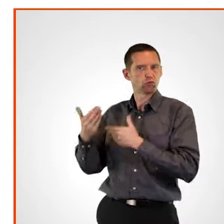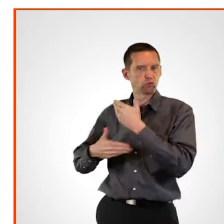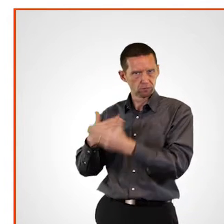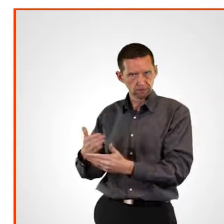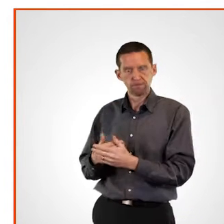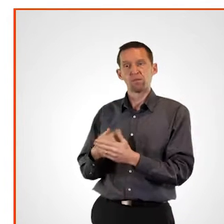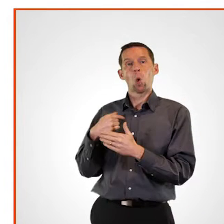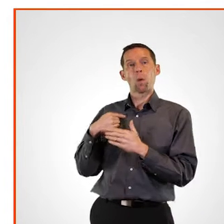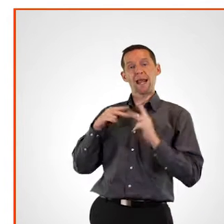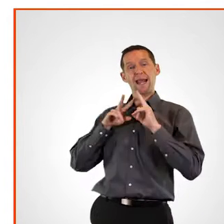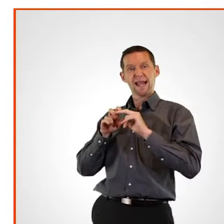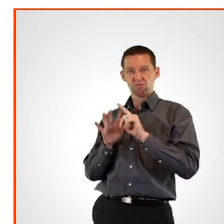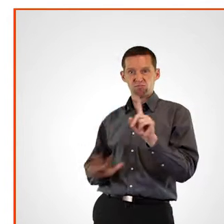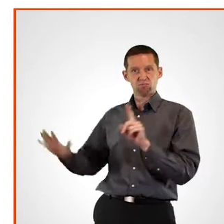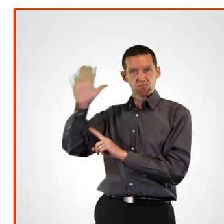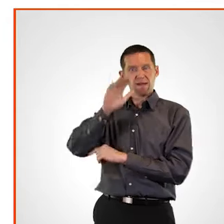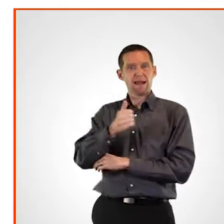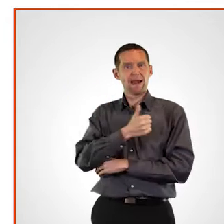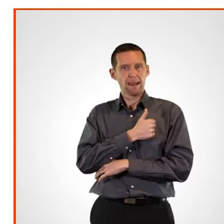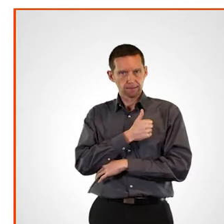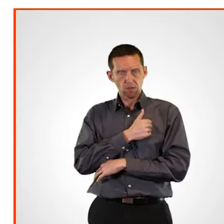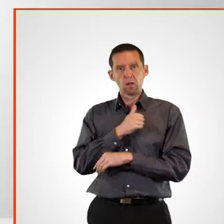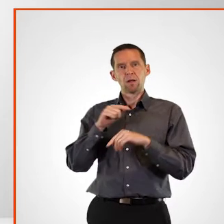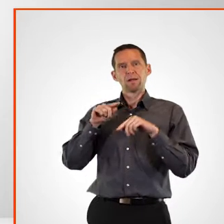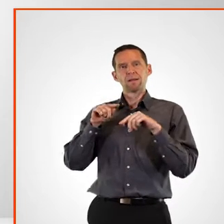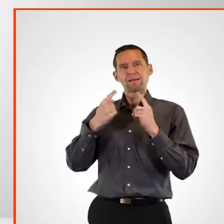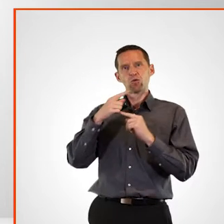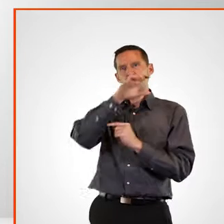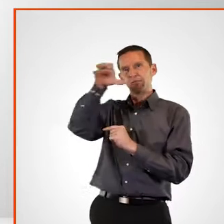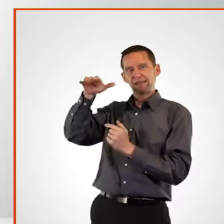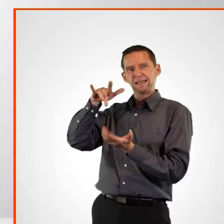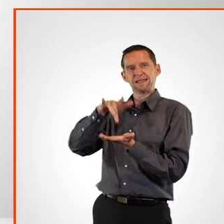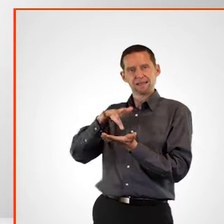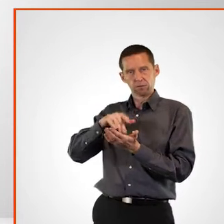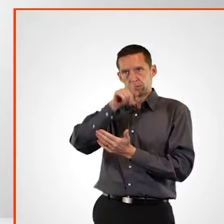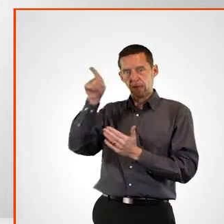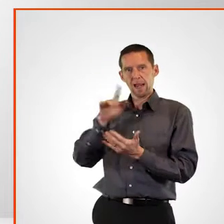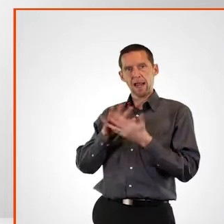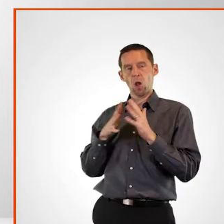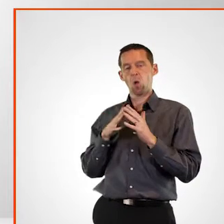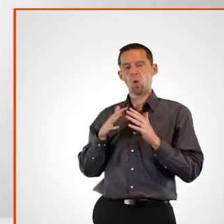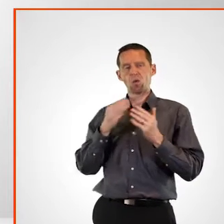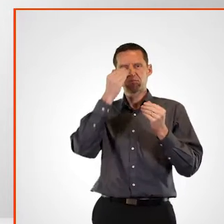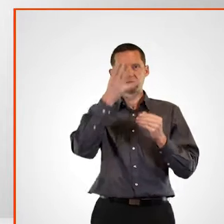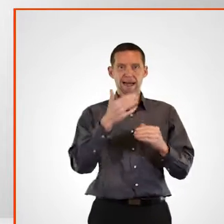And we undertook a national study, just a little survey of all the Canadian centres. The way we're organised in Canada